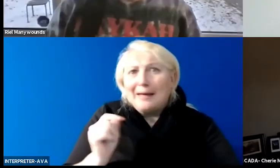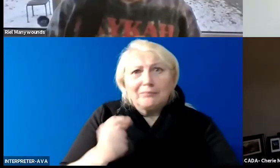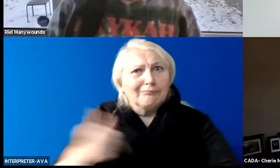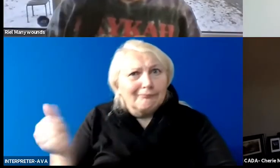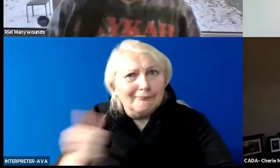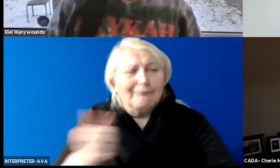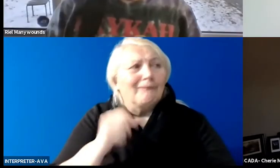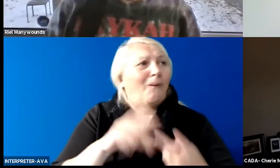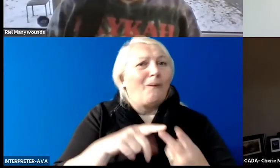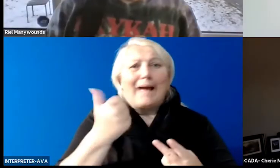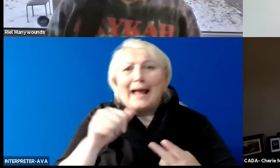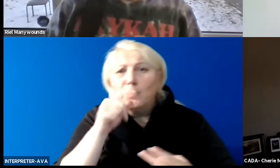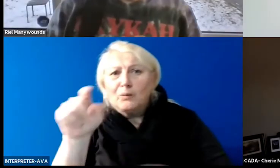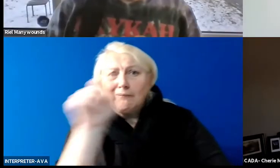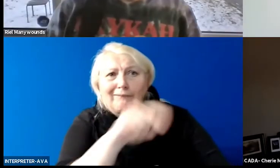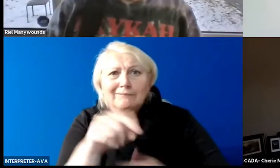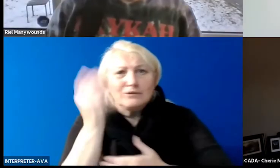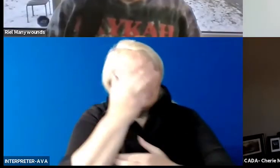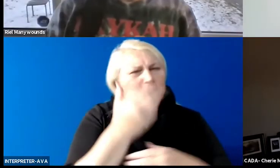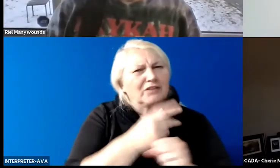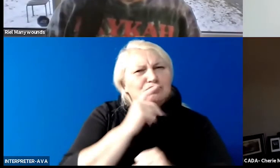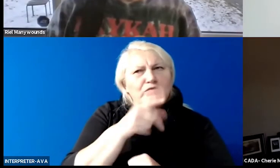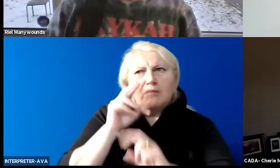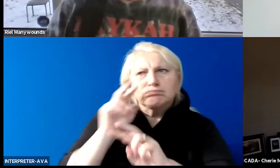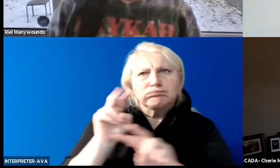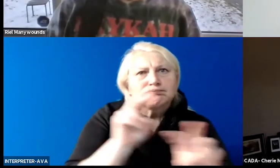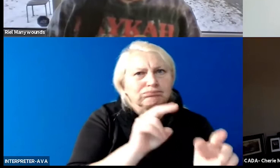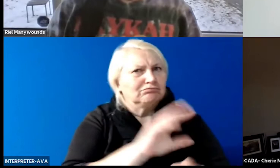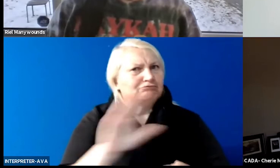In addition to the group agreements, I also want to recognize that asking people to share